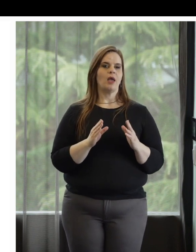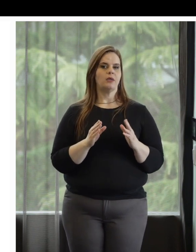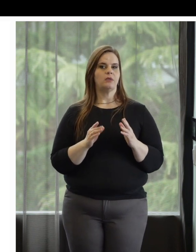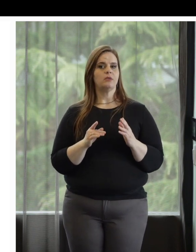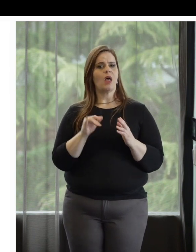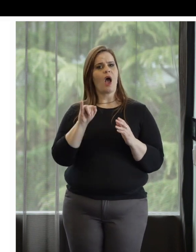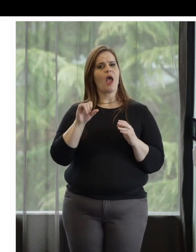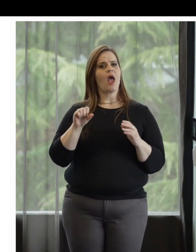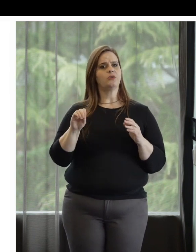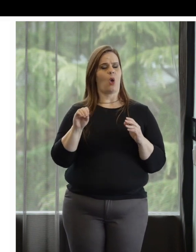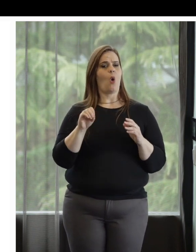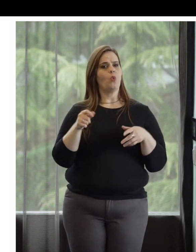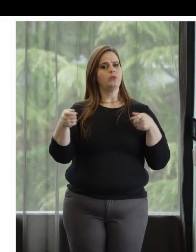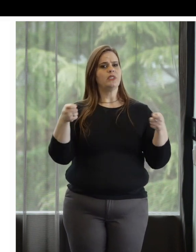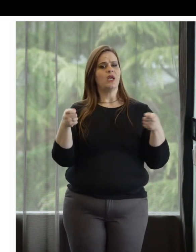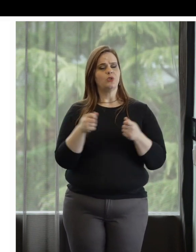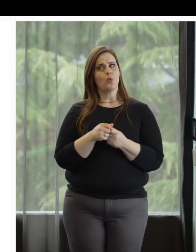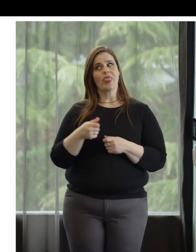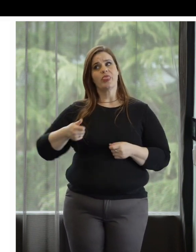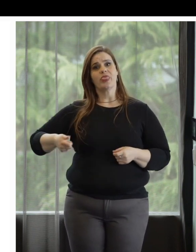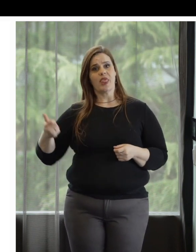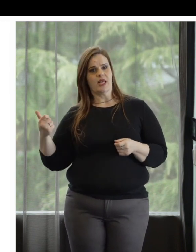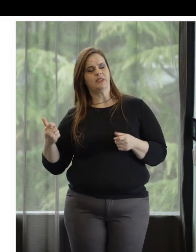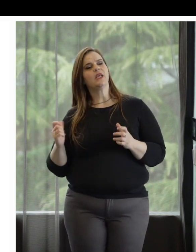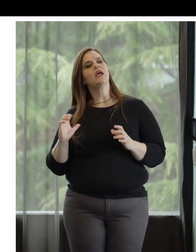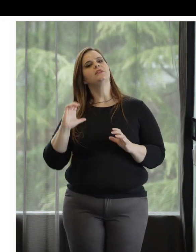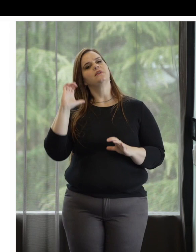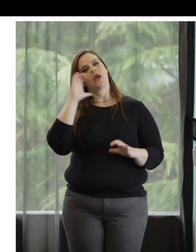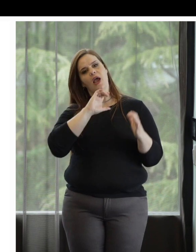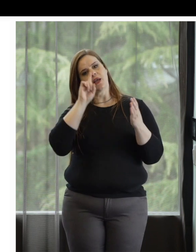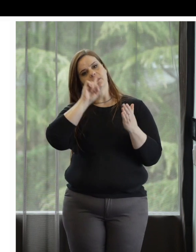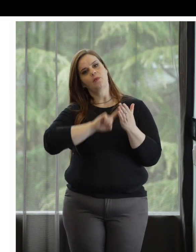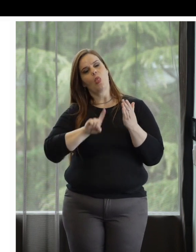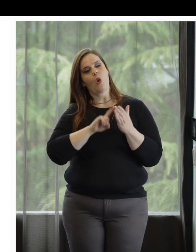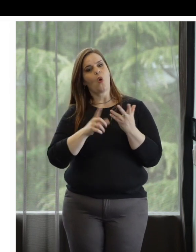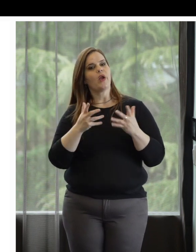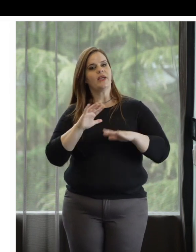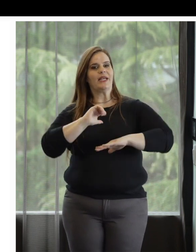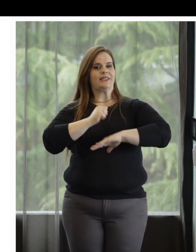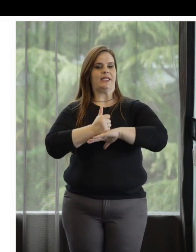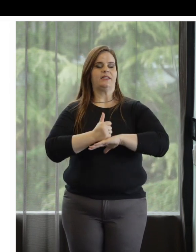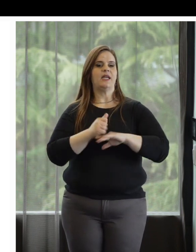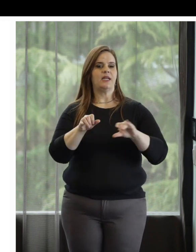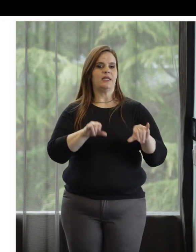deals with had is the explore existing standards and specs